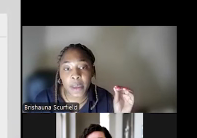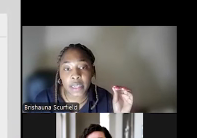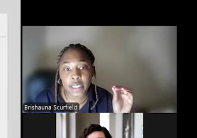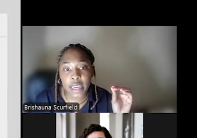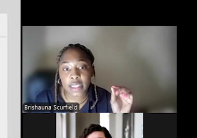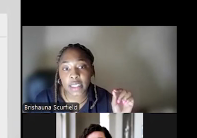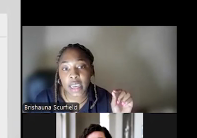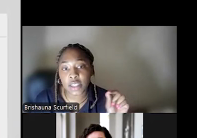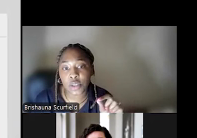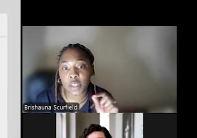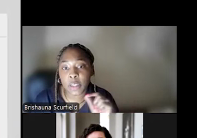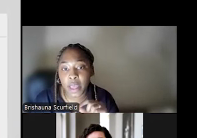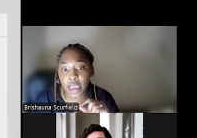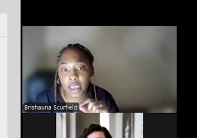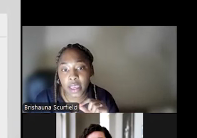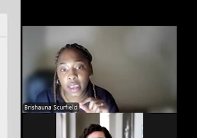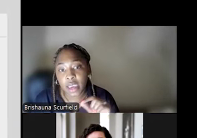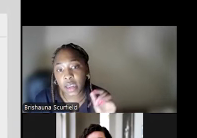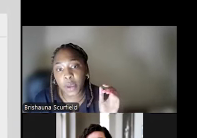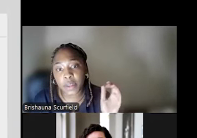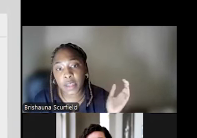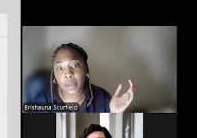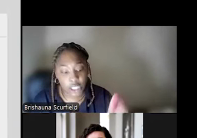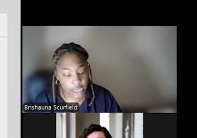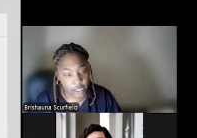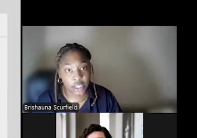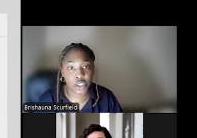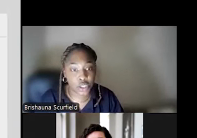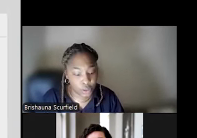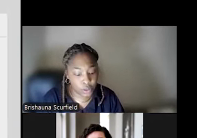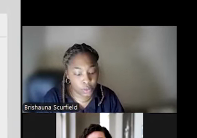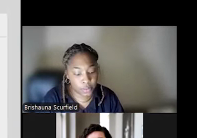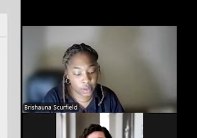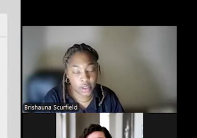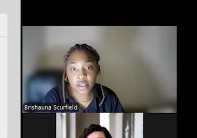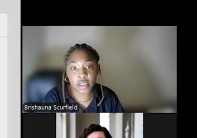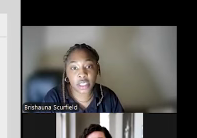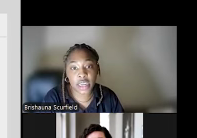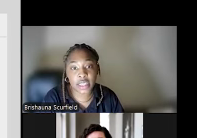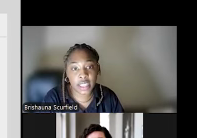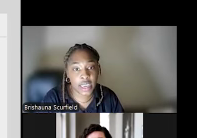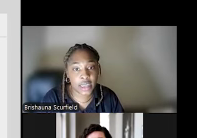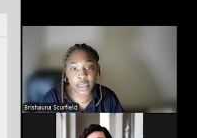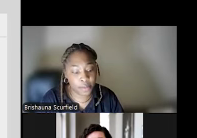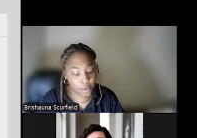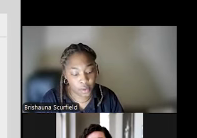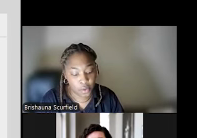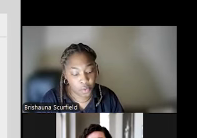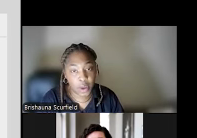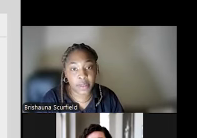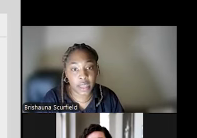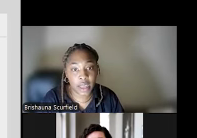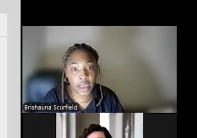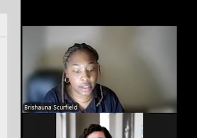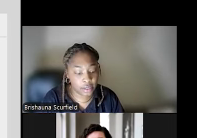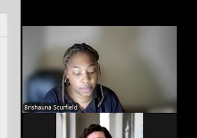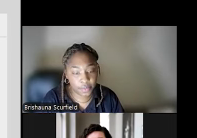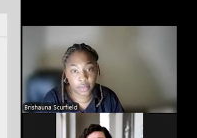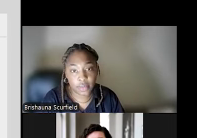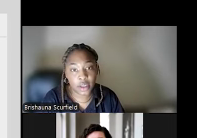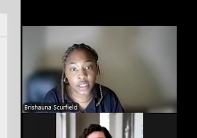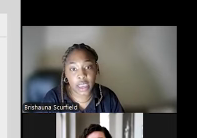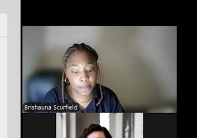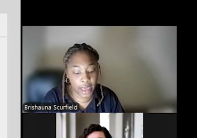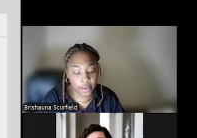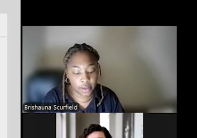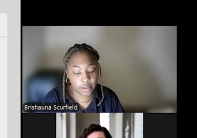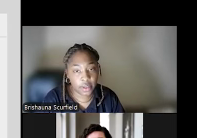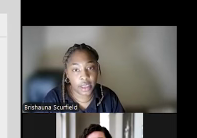and it says text to display. And we would simply change this to the CDC website. I'll say about